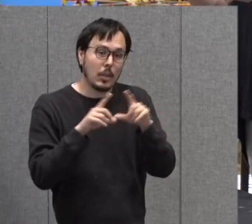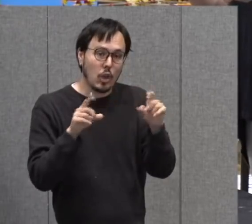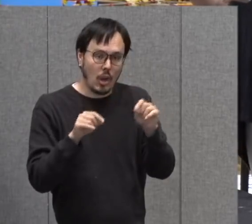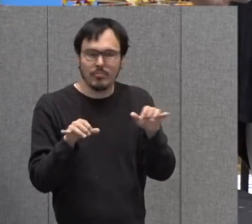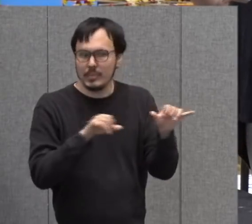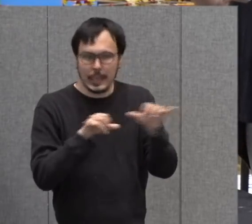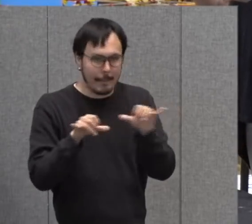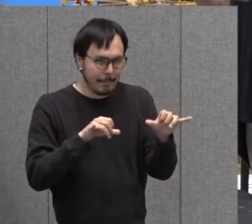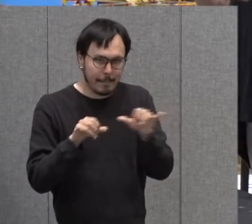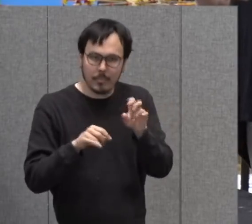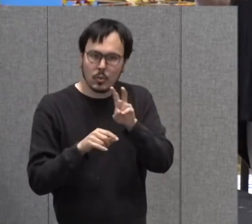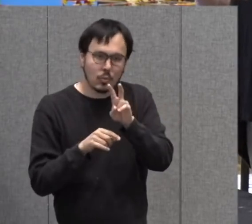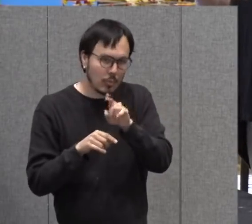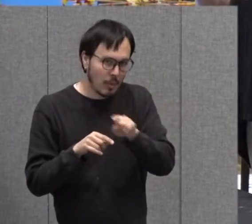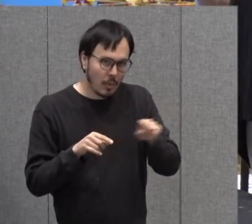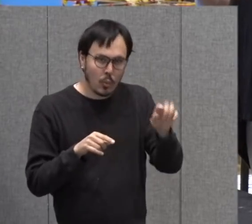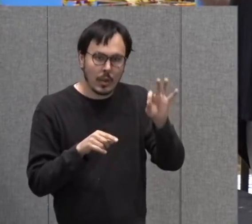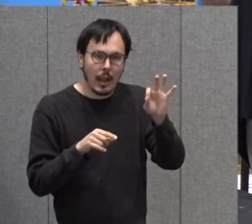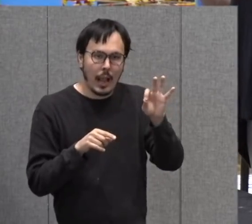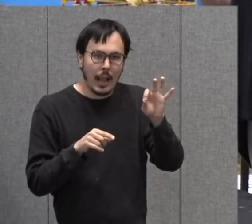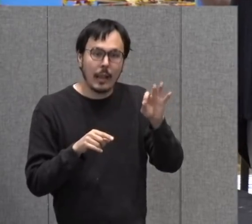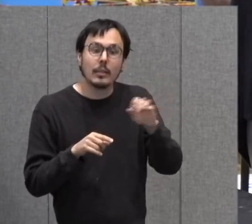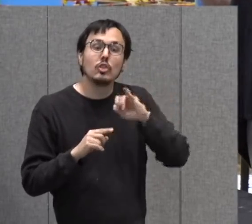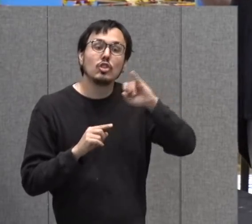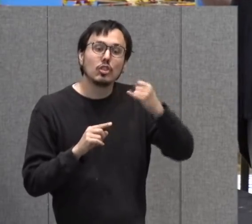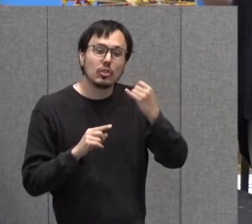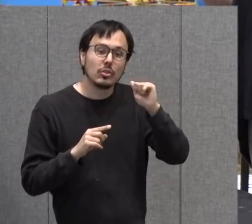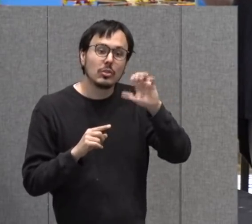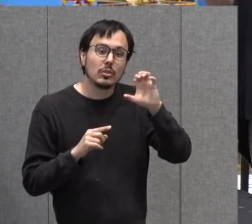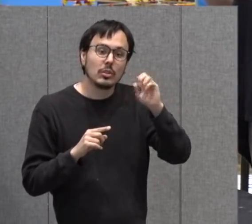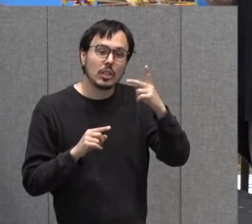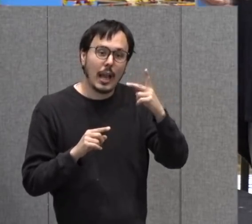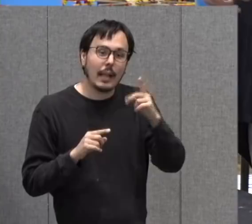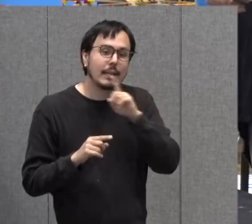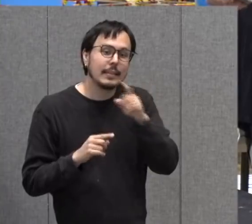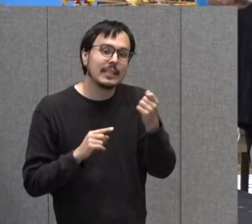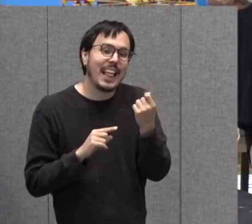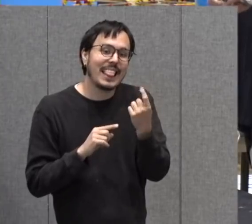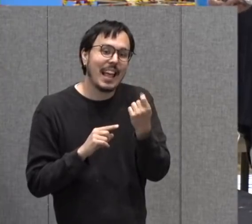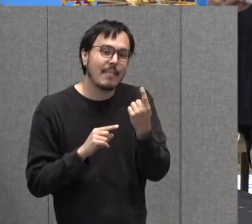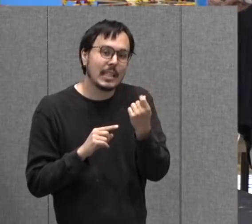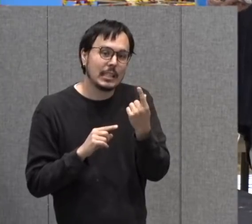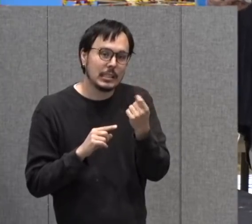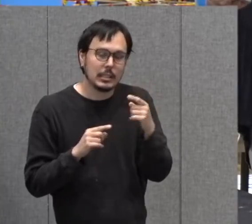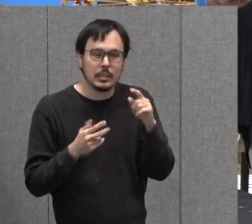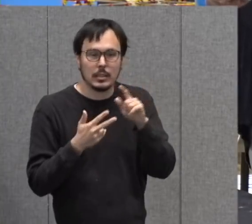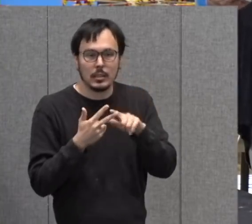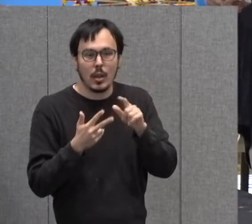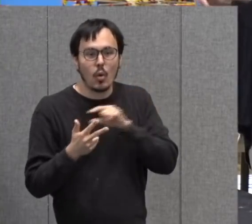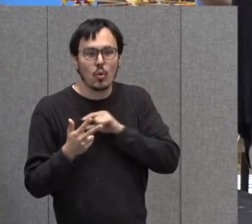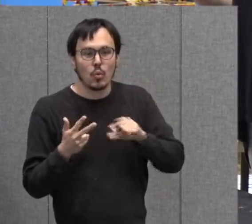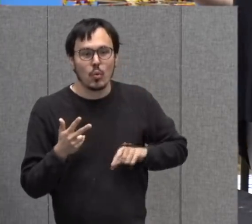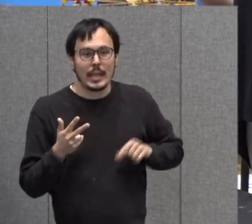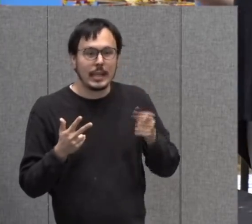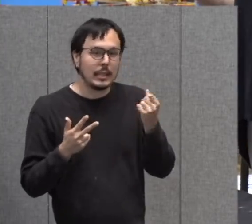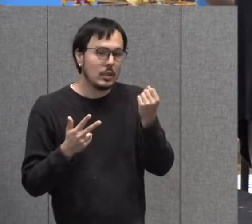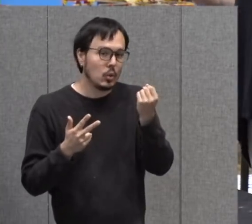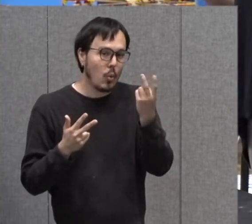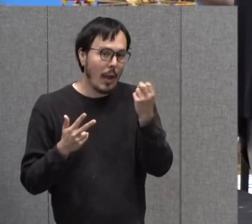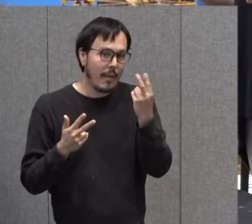and then your jacks are worth 11 and your queens are gonna be worth 12. So, we're gonna be doing possibly